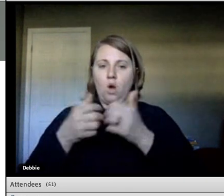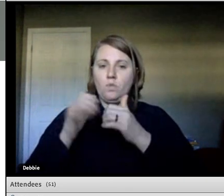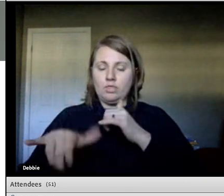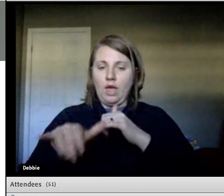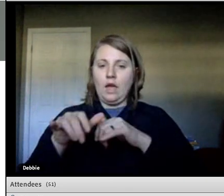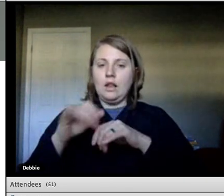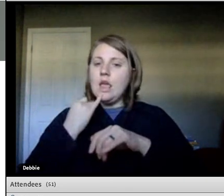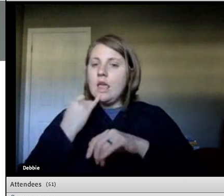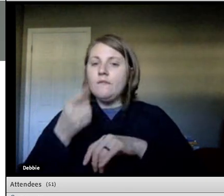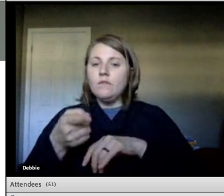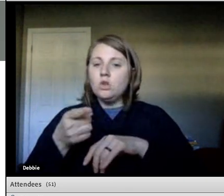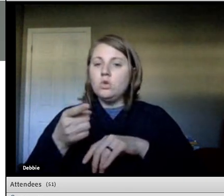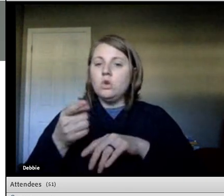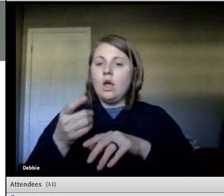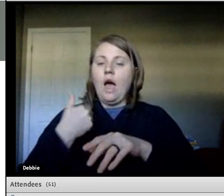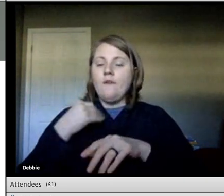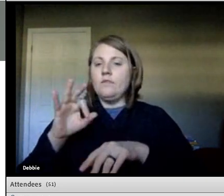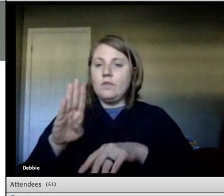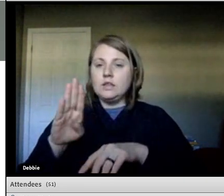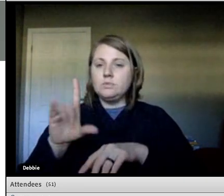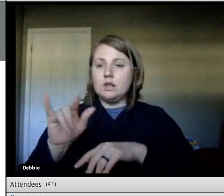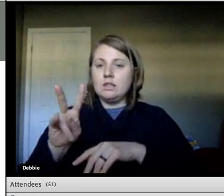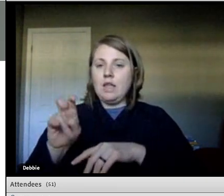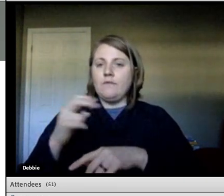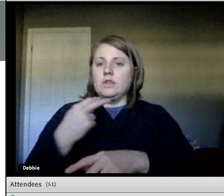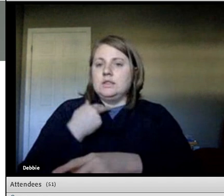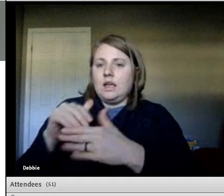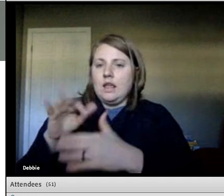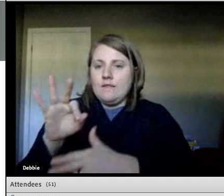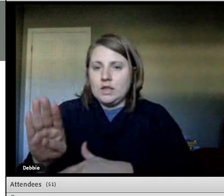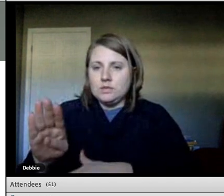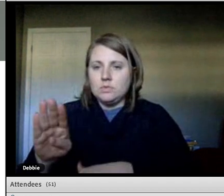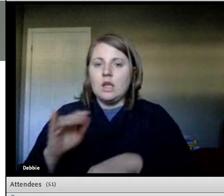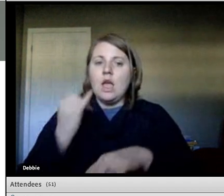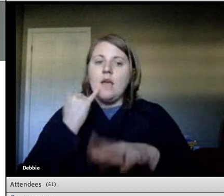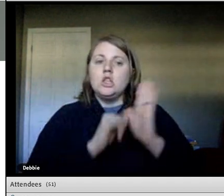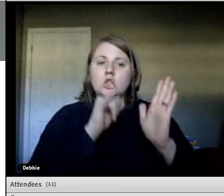If you did it in YouTube, it's in YouTube, so this gives you a little more freedom with that